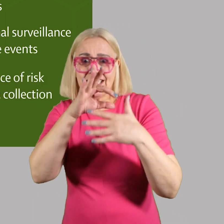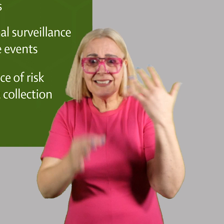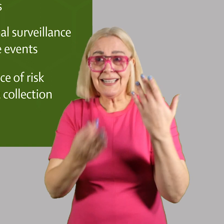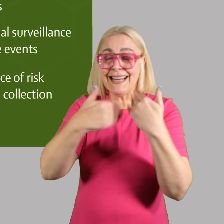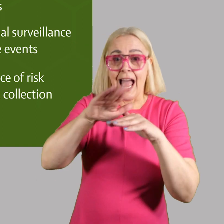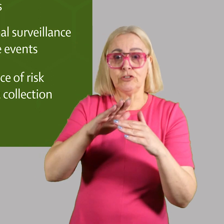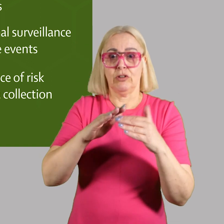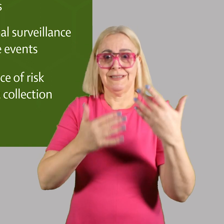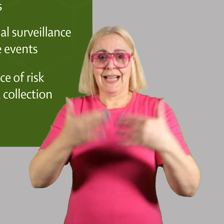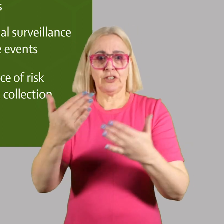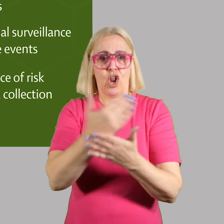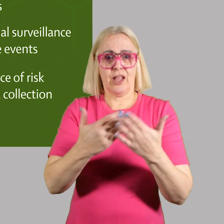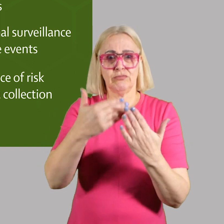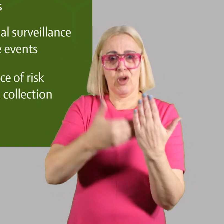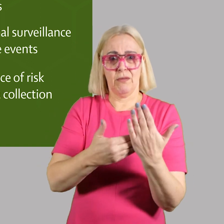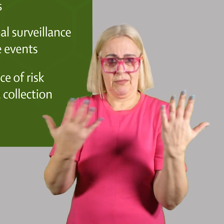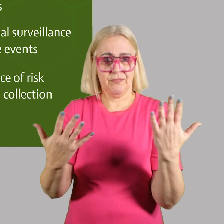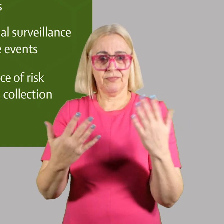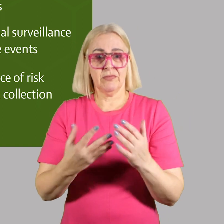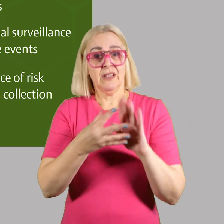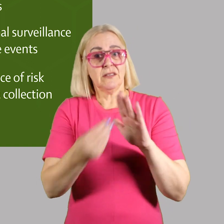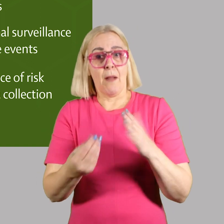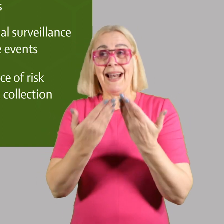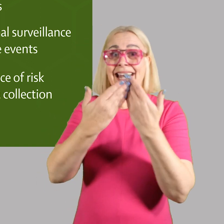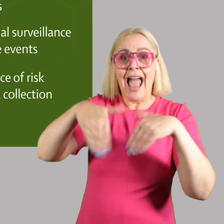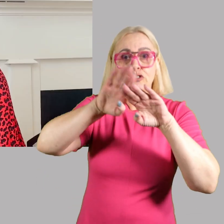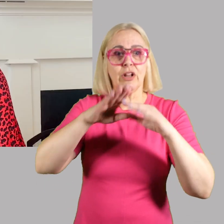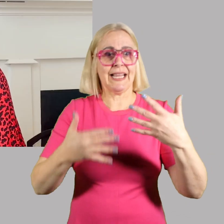existing data collection systems, for example, in the National Census.